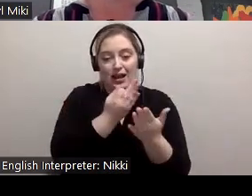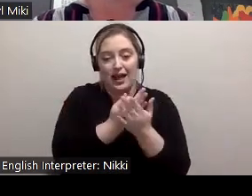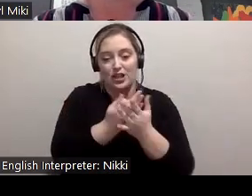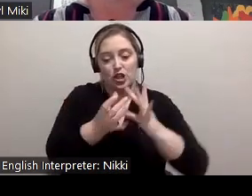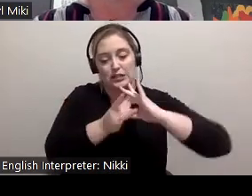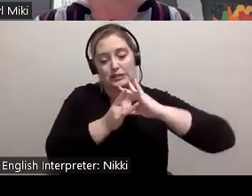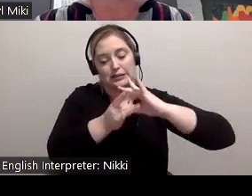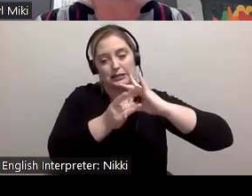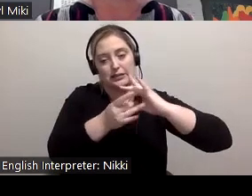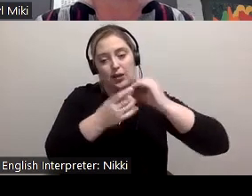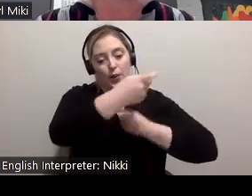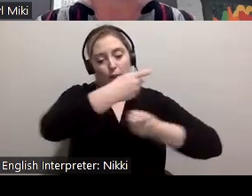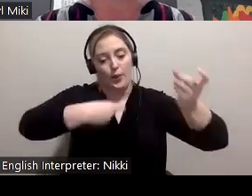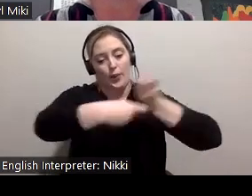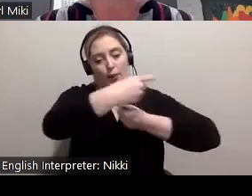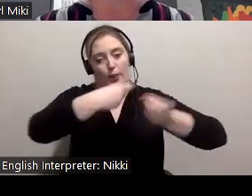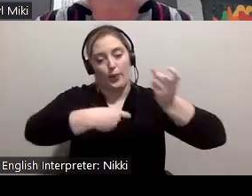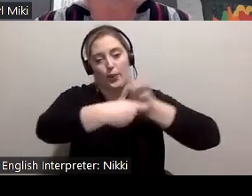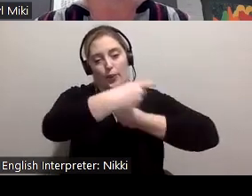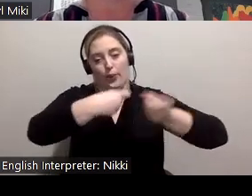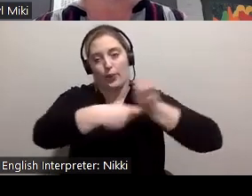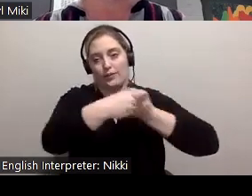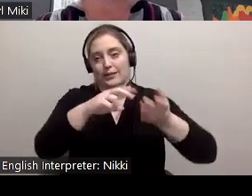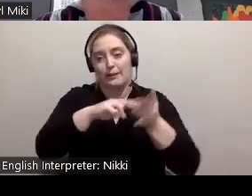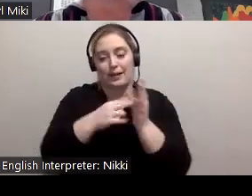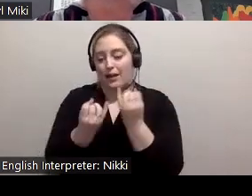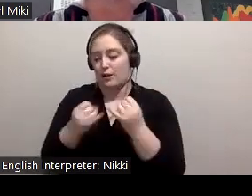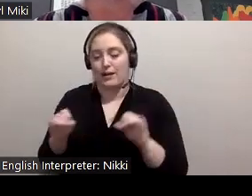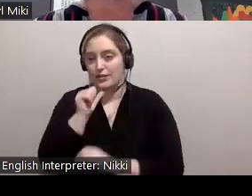artistic or curatorial independence to make you know